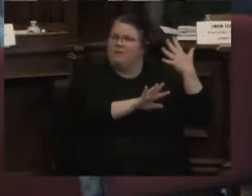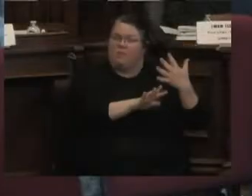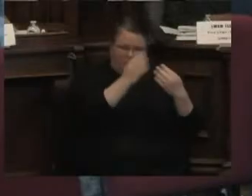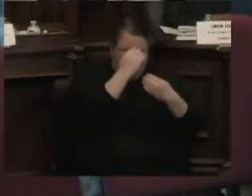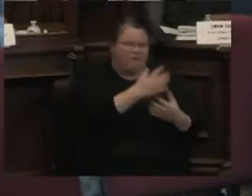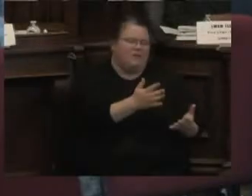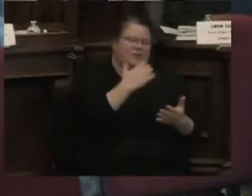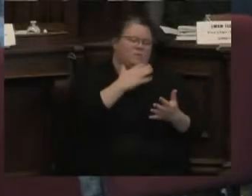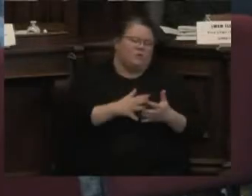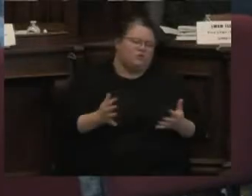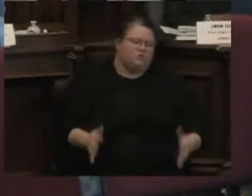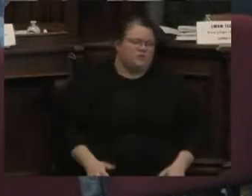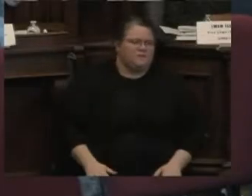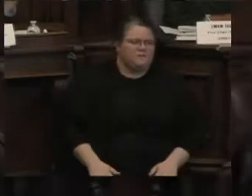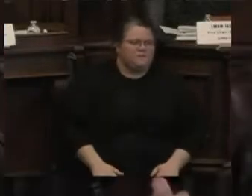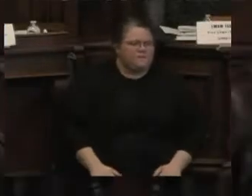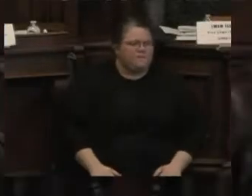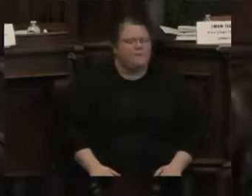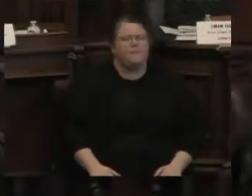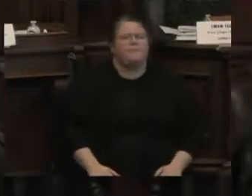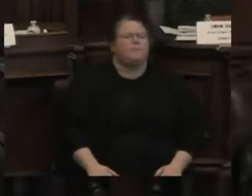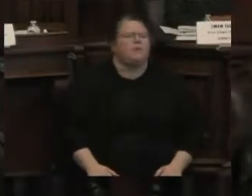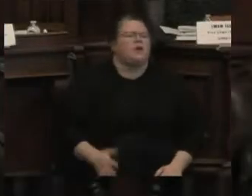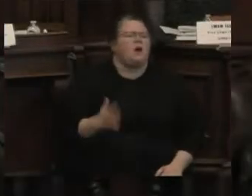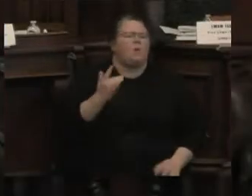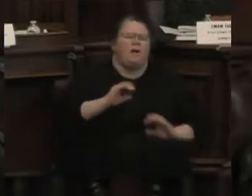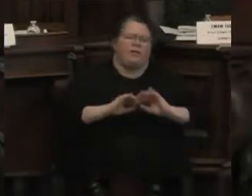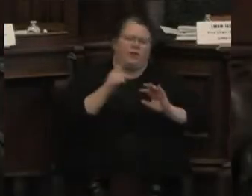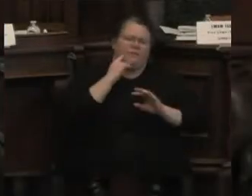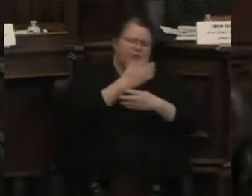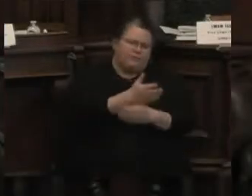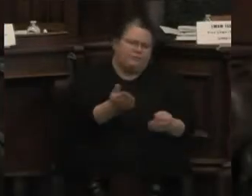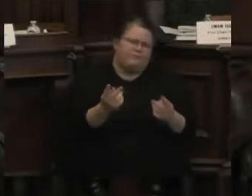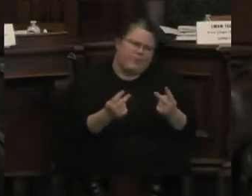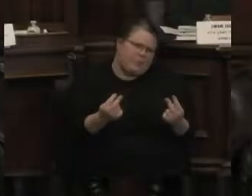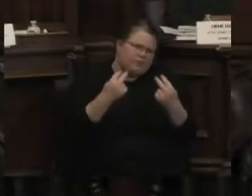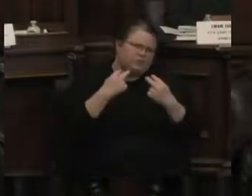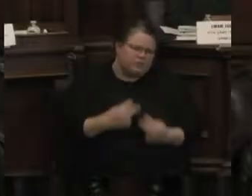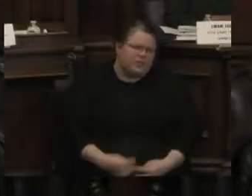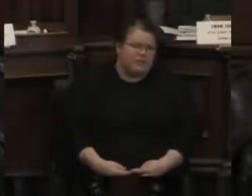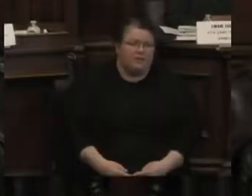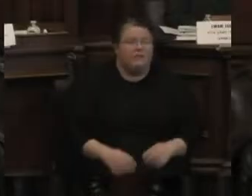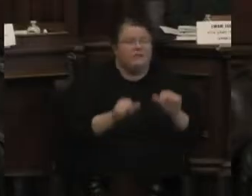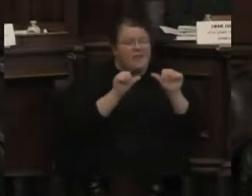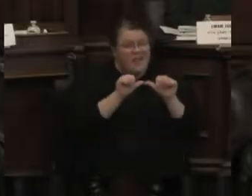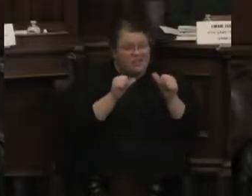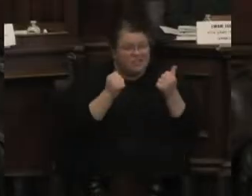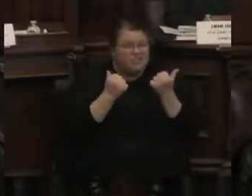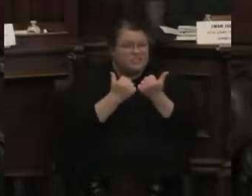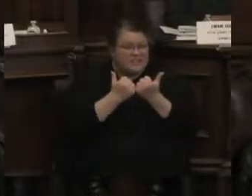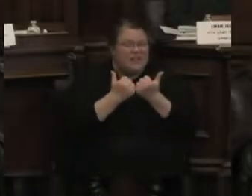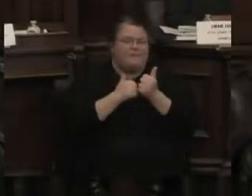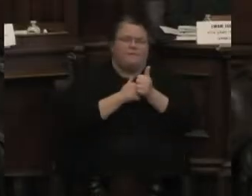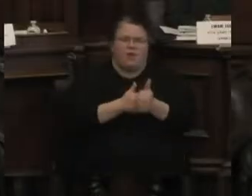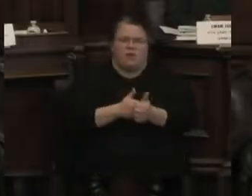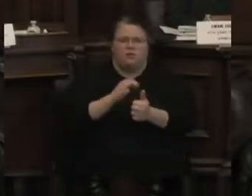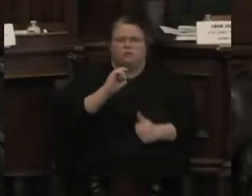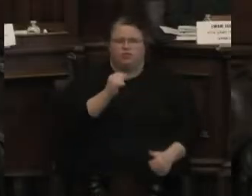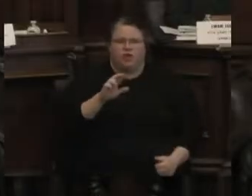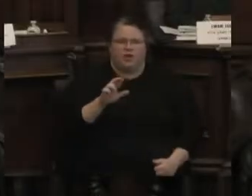I have all of this in my head and I know that. But thank you for making that plain. Yes. Yeah. And again, just to be